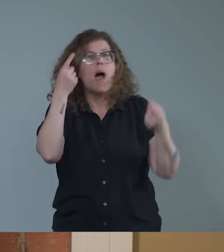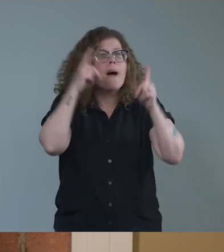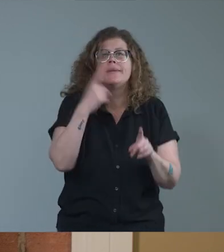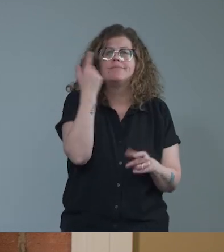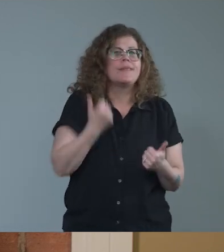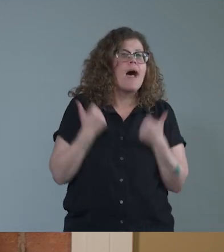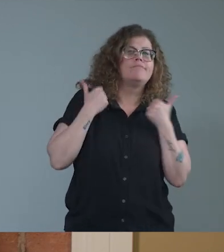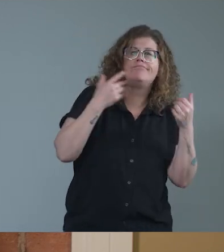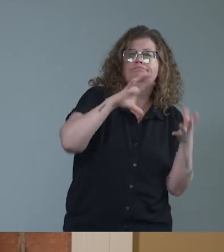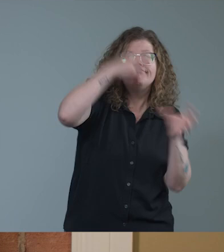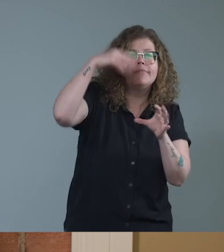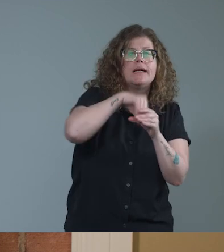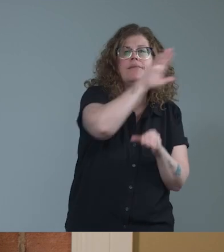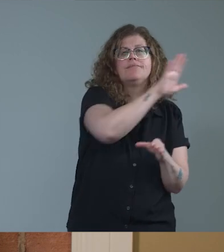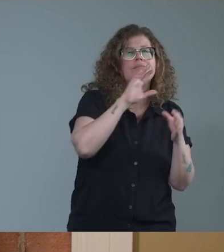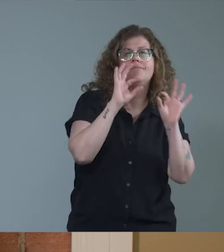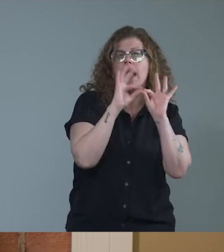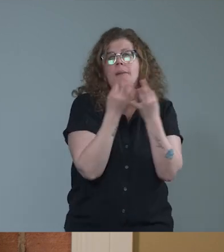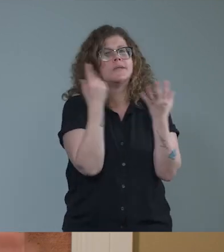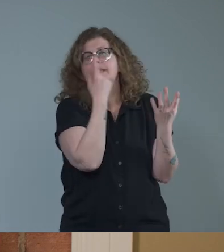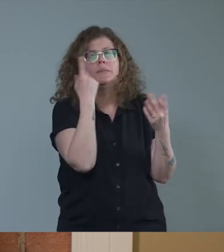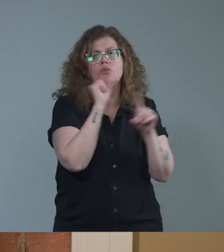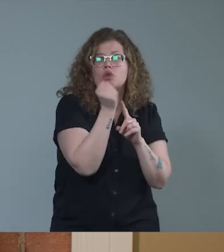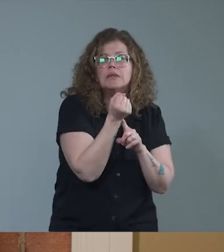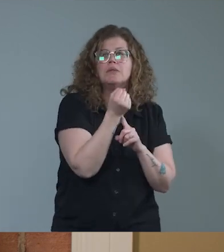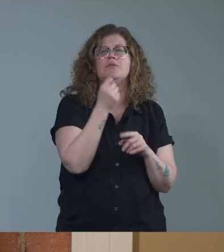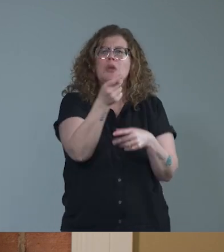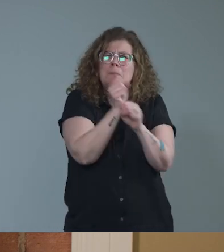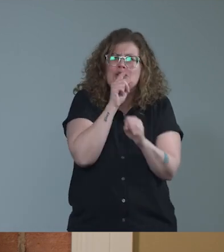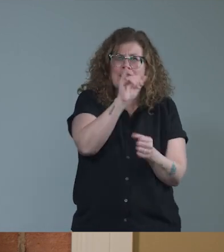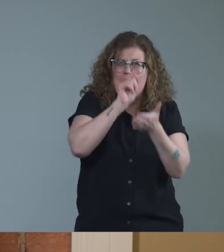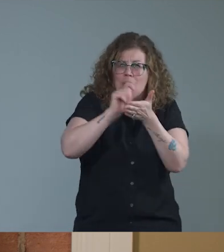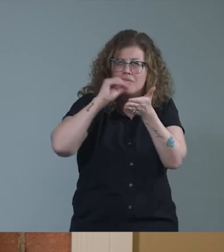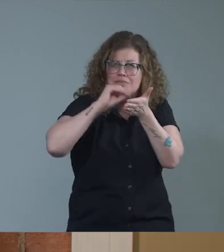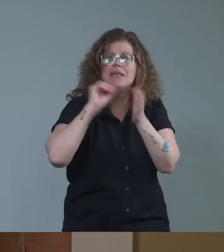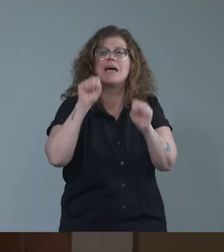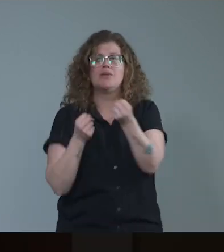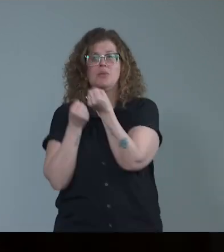However, it is your job as an artist to make sure that you do meet all of these requirements once they've been expressed to you.